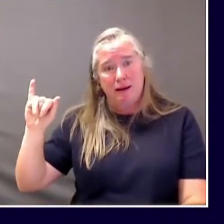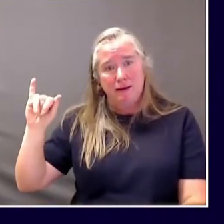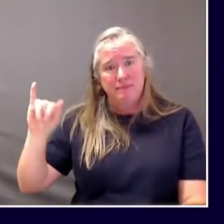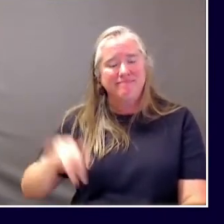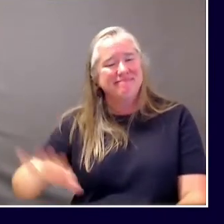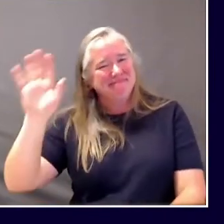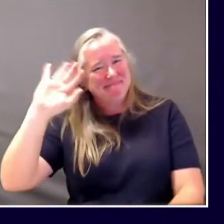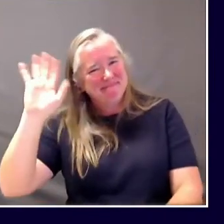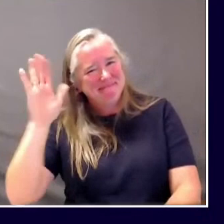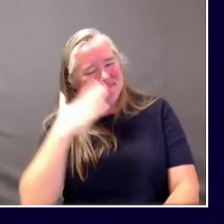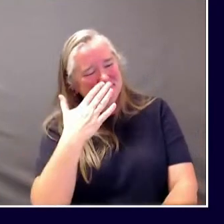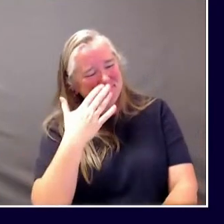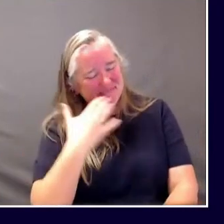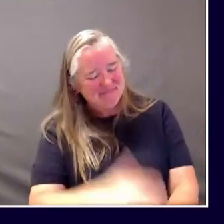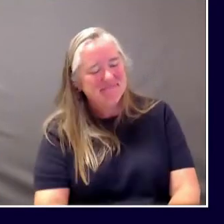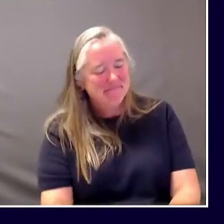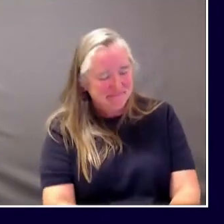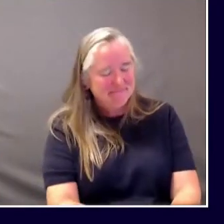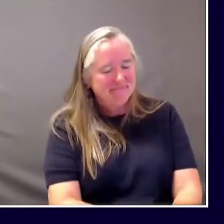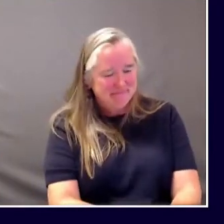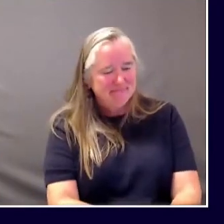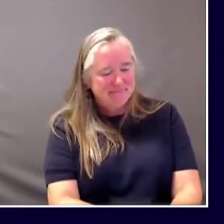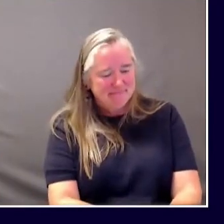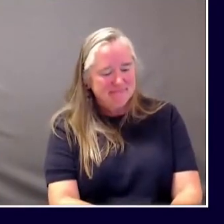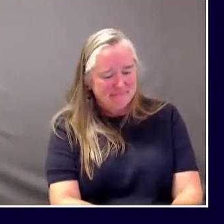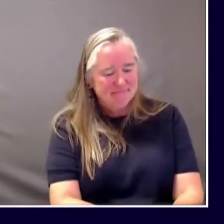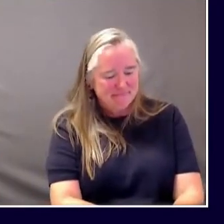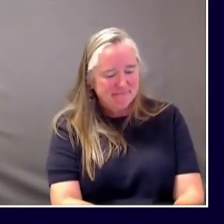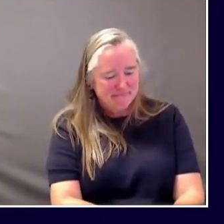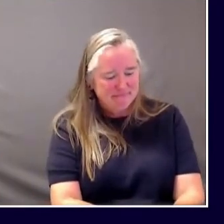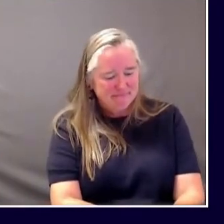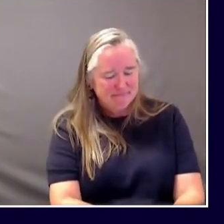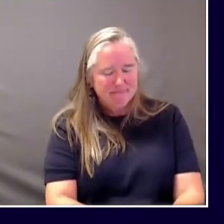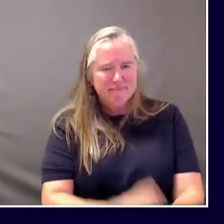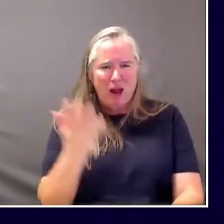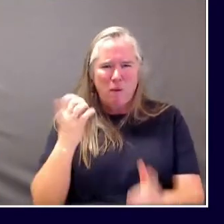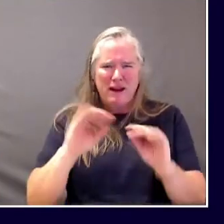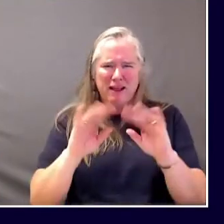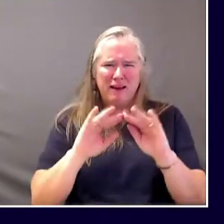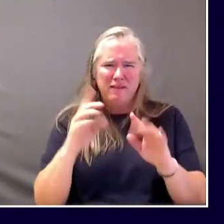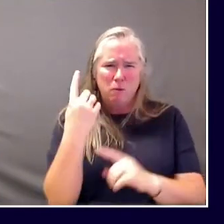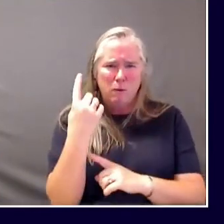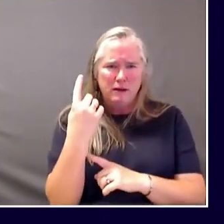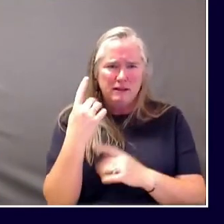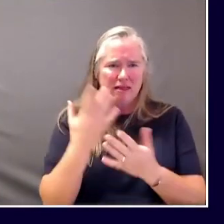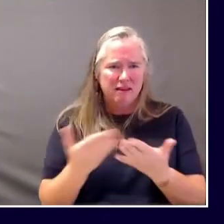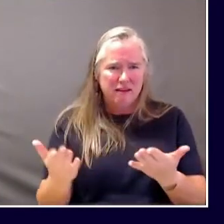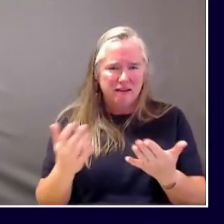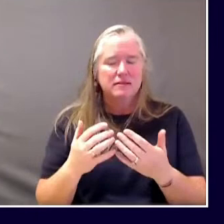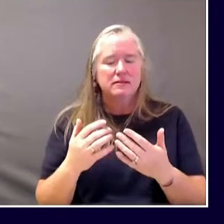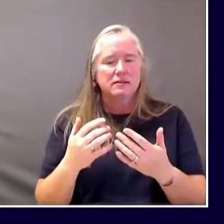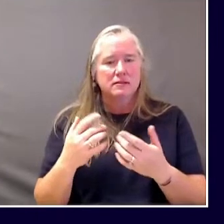thank you so much for taking my questions the first one I just wanna be